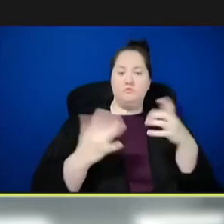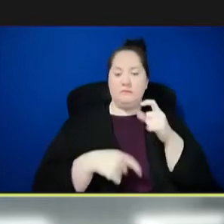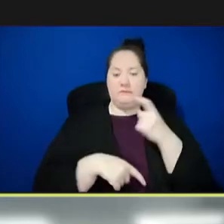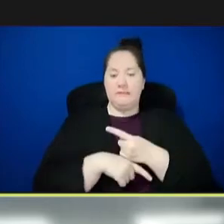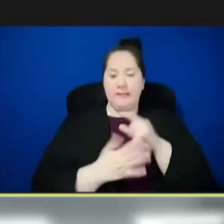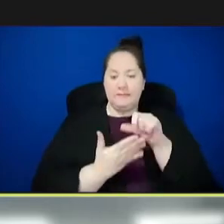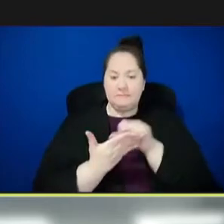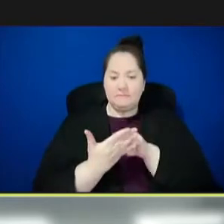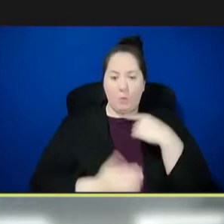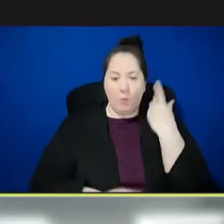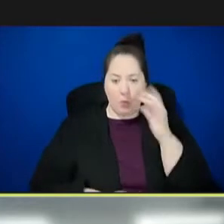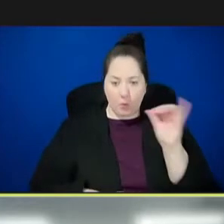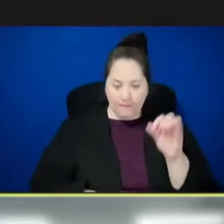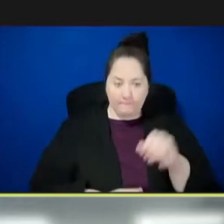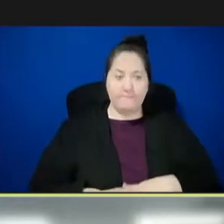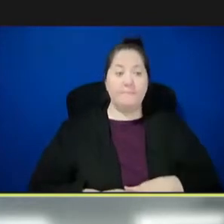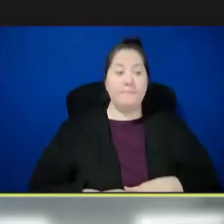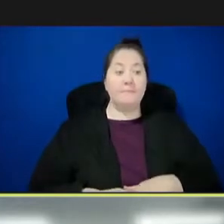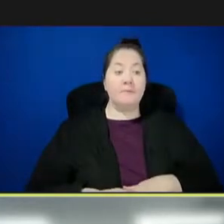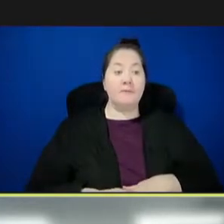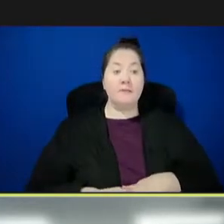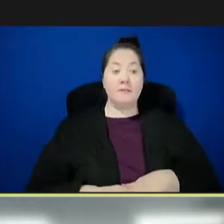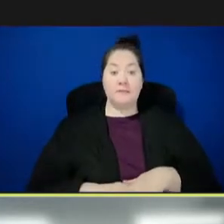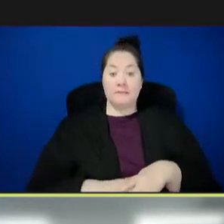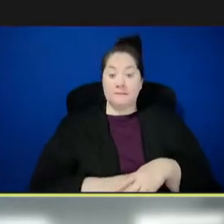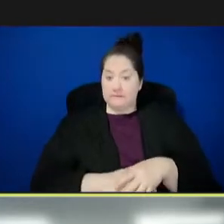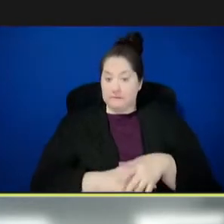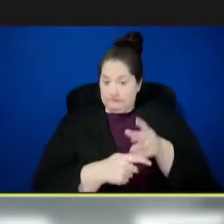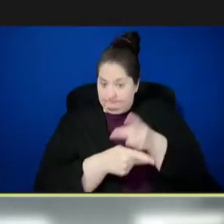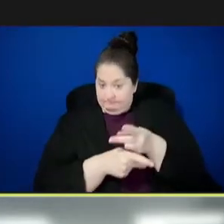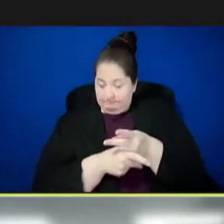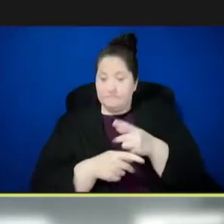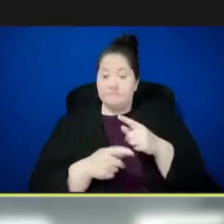In terms of housekeeping, I want to make sure that everyone's aware this is a public meeting,